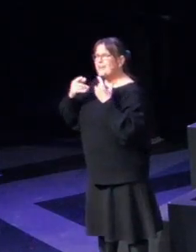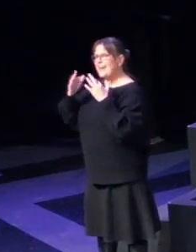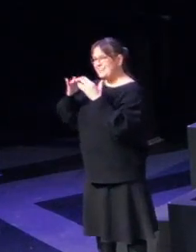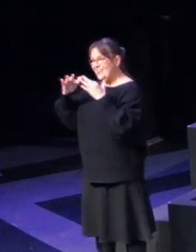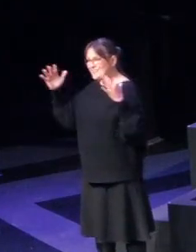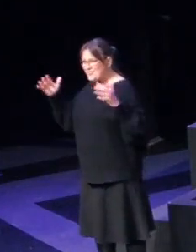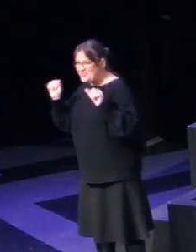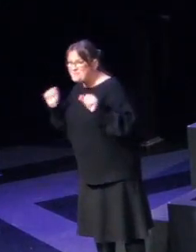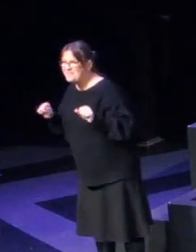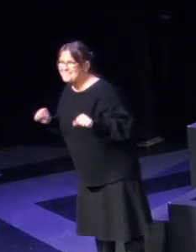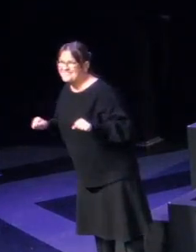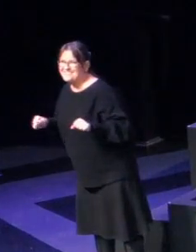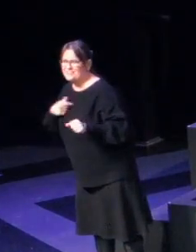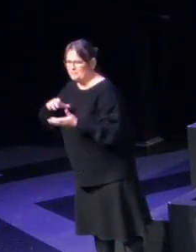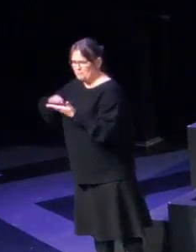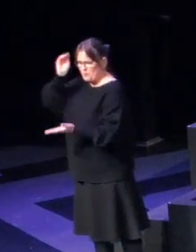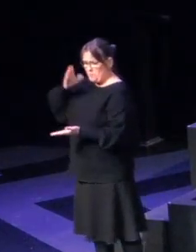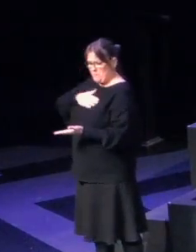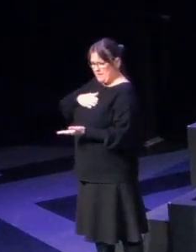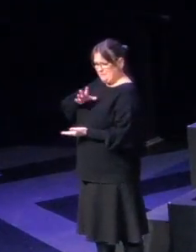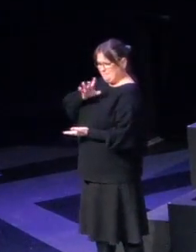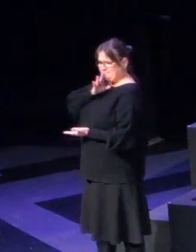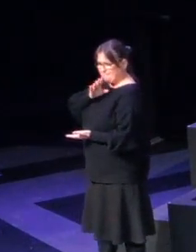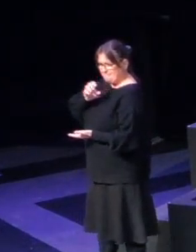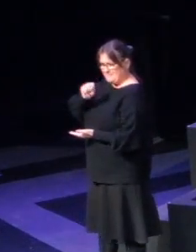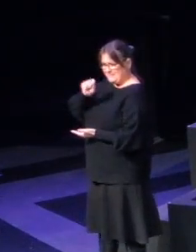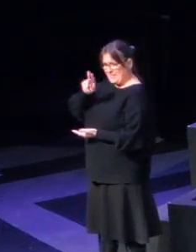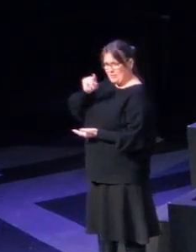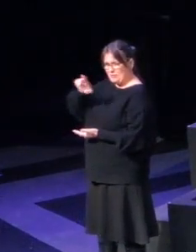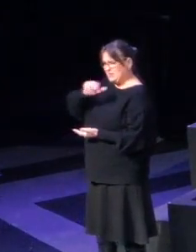I learned that my stutter does not define me, but my stutter shapes me.